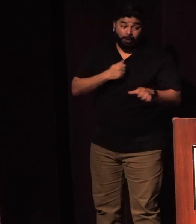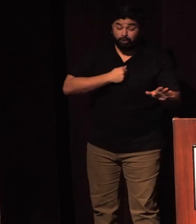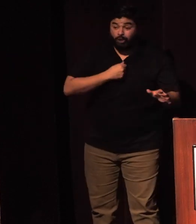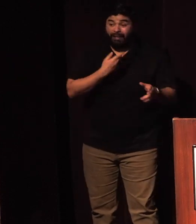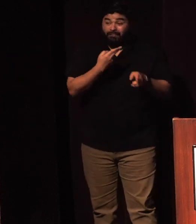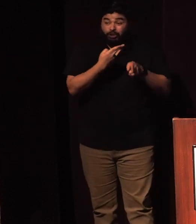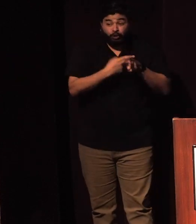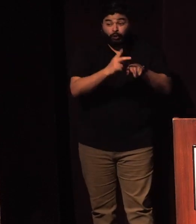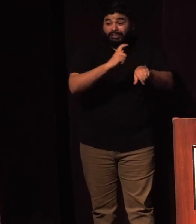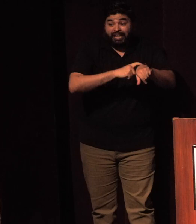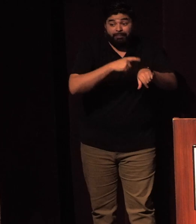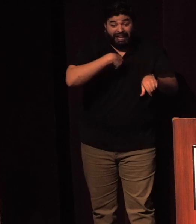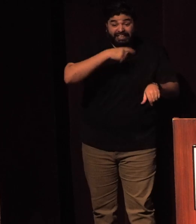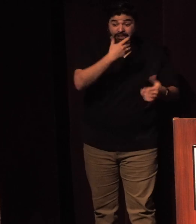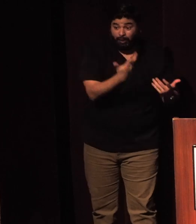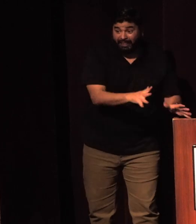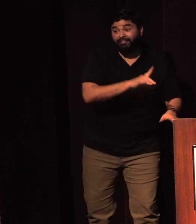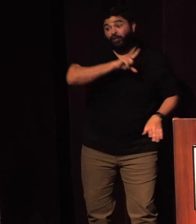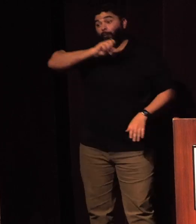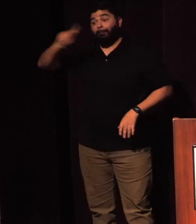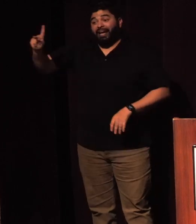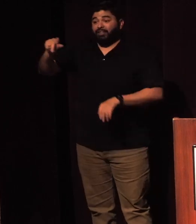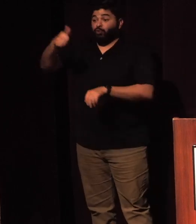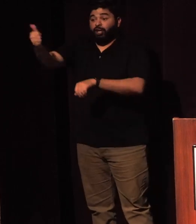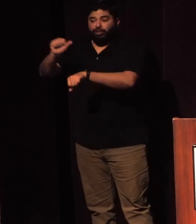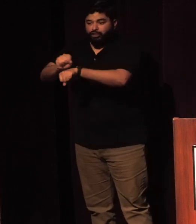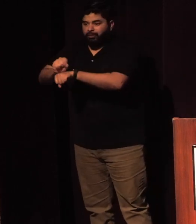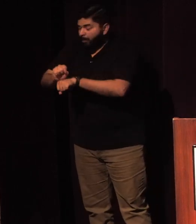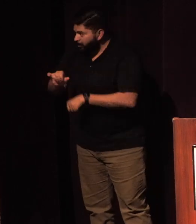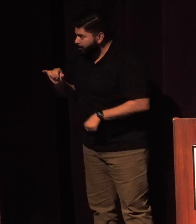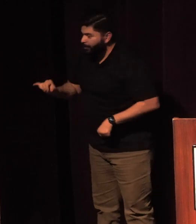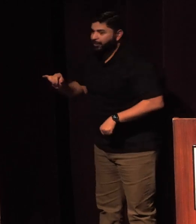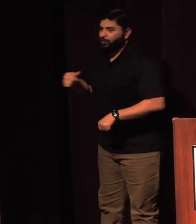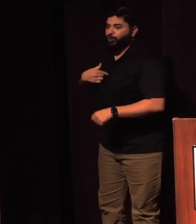me that she only has a few minutes and has to go back to work.